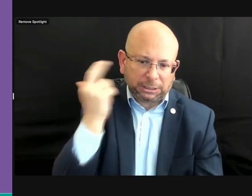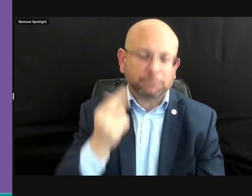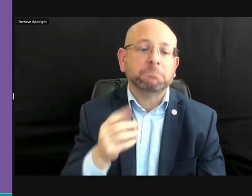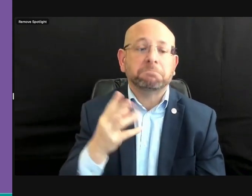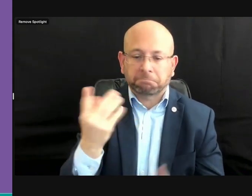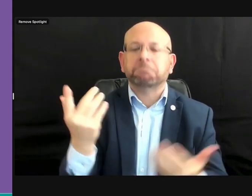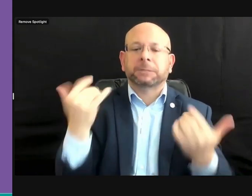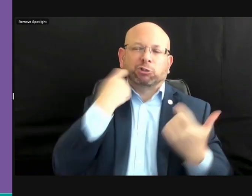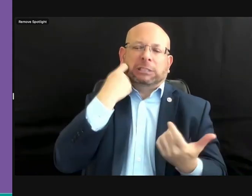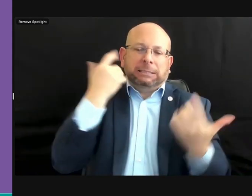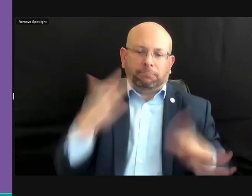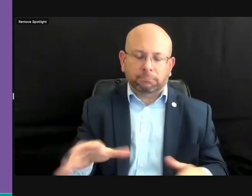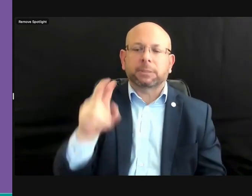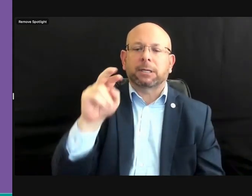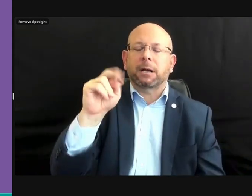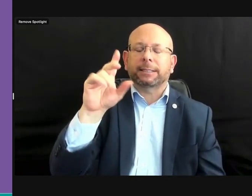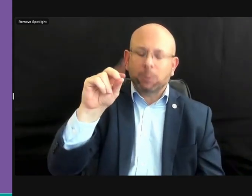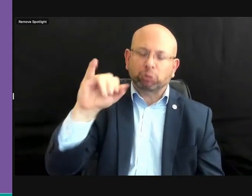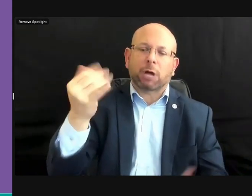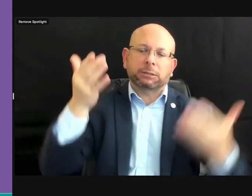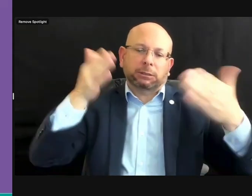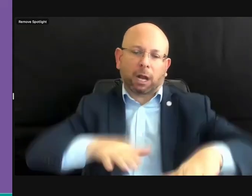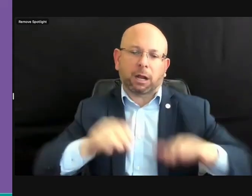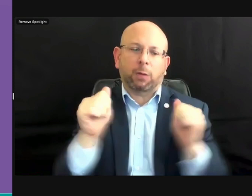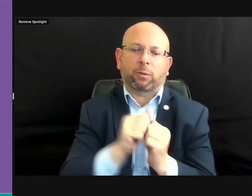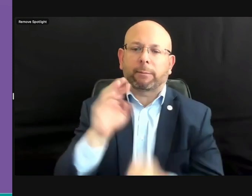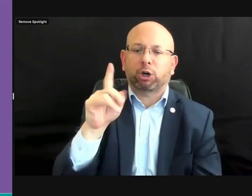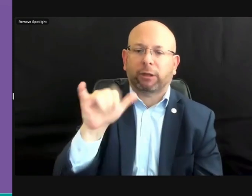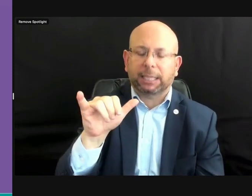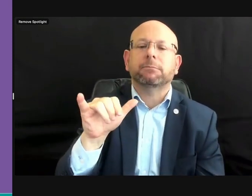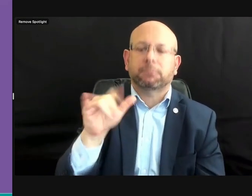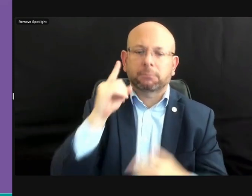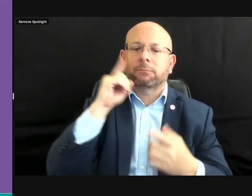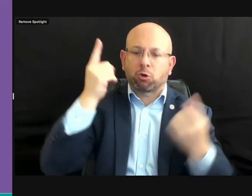This case just came to an end. The DOJ settled with Berkeley with an agreement